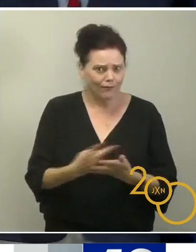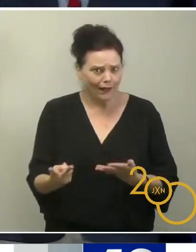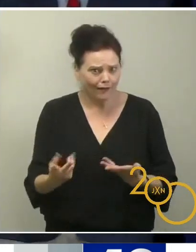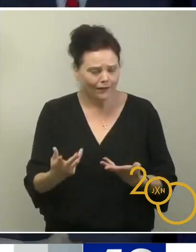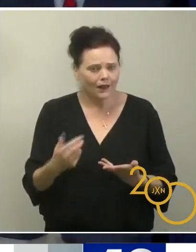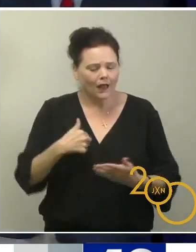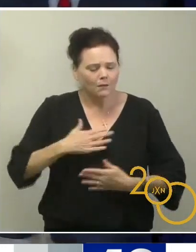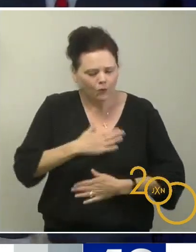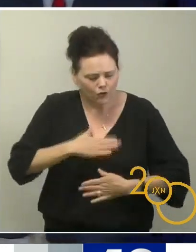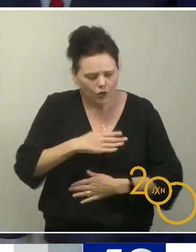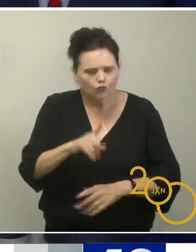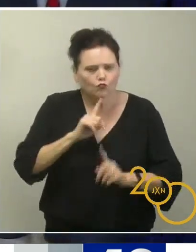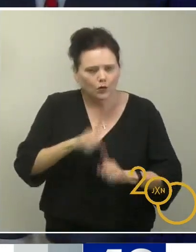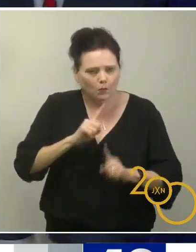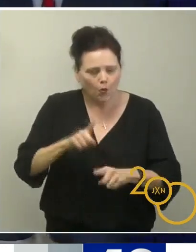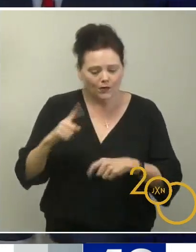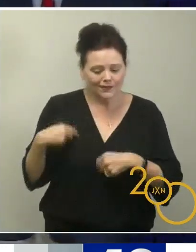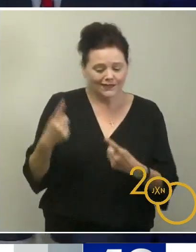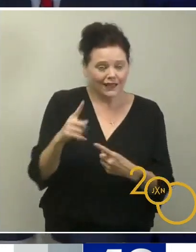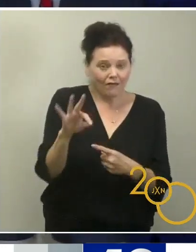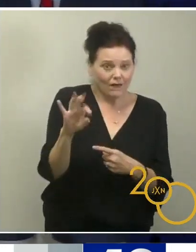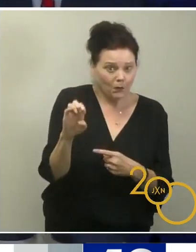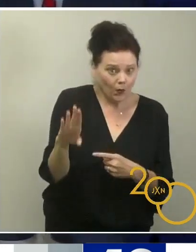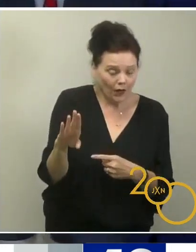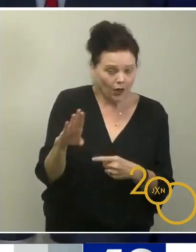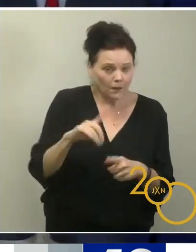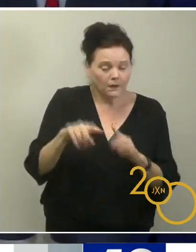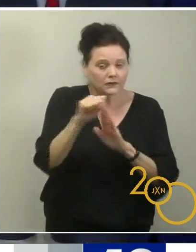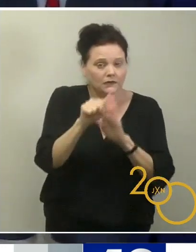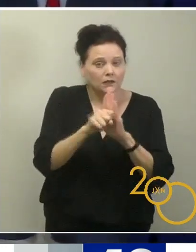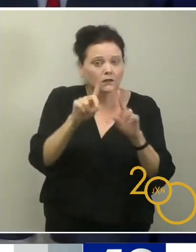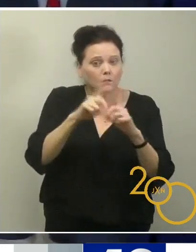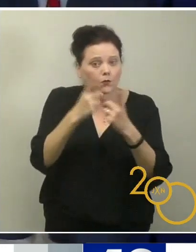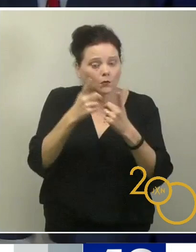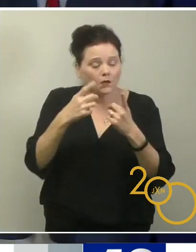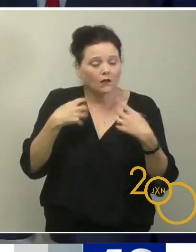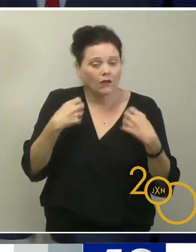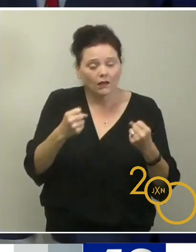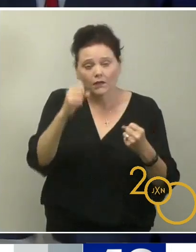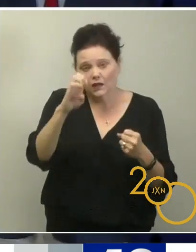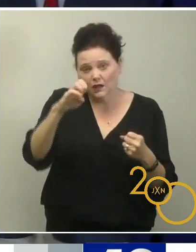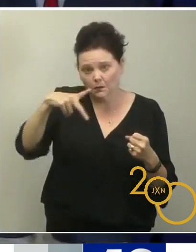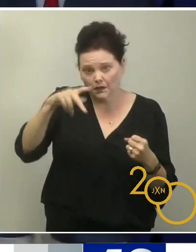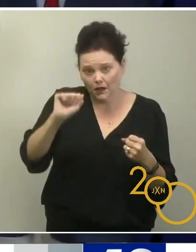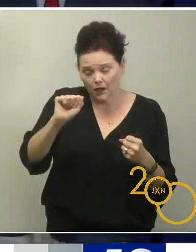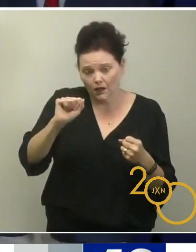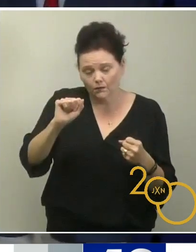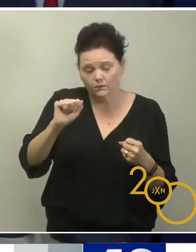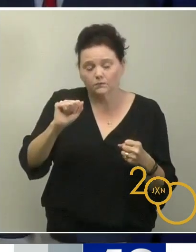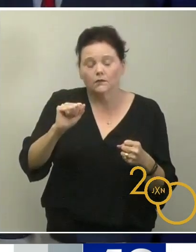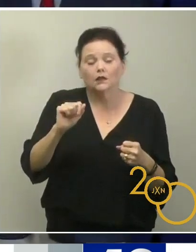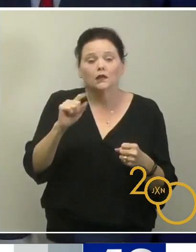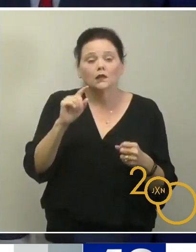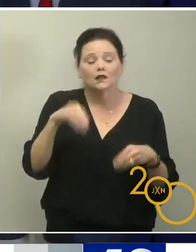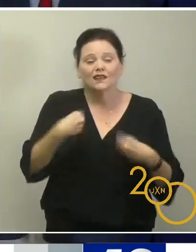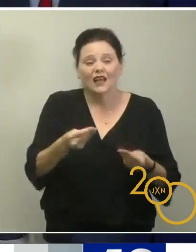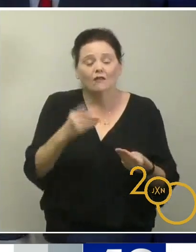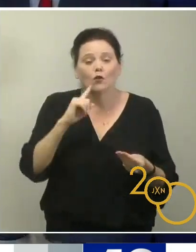TO QUESTIONS. IN THE BACK. GOVERNOR WE BEEN REPORTING IS THERE A REASON WHY SOME OF THESE RESOURCES AND EFFORTS WEREN'T PUT IN PLACE UNTIL ESCALATING TO THIS POINT?